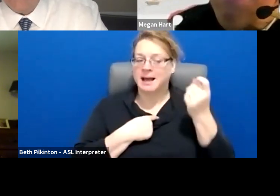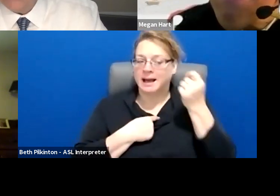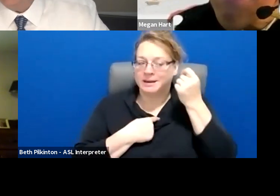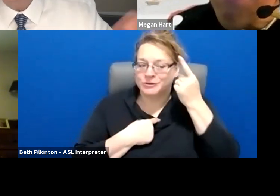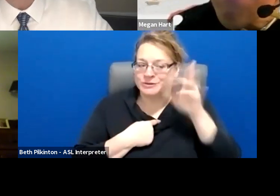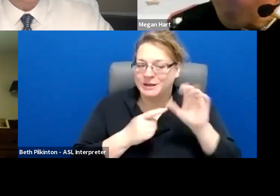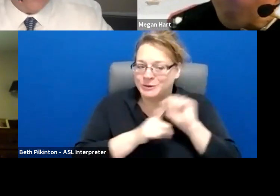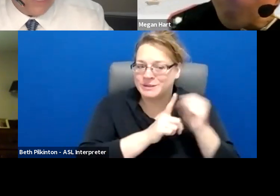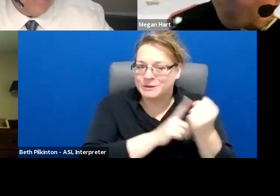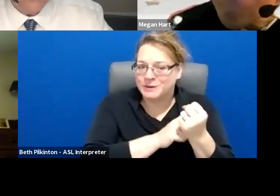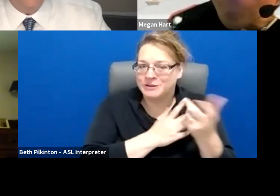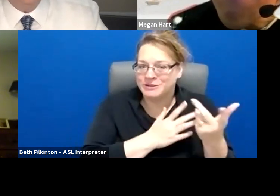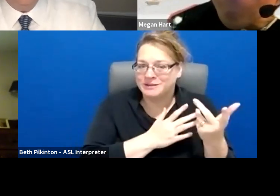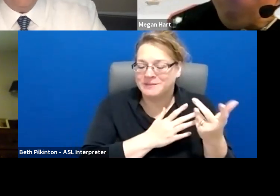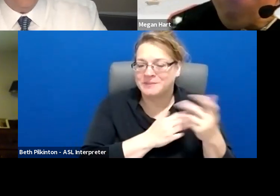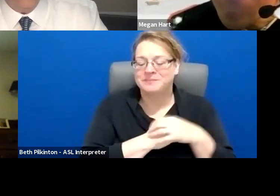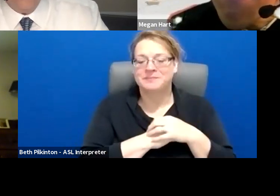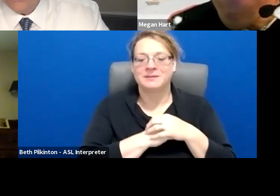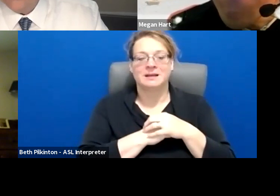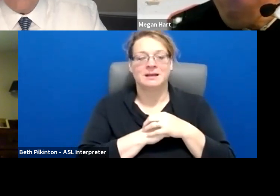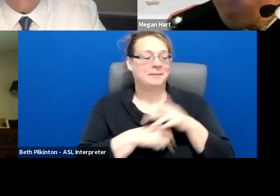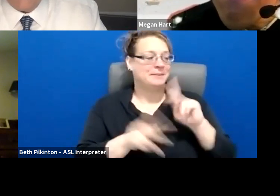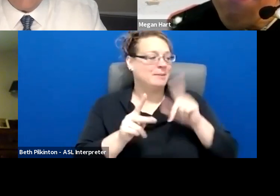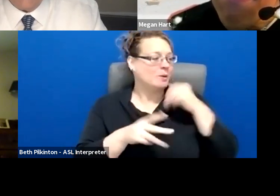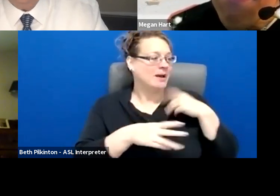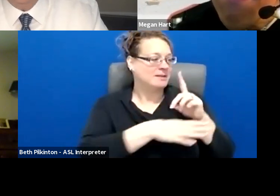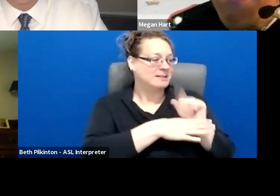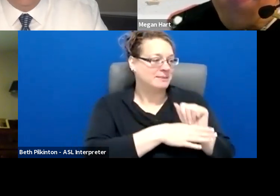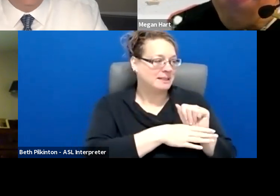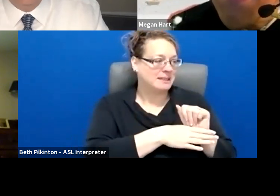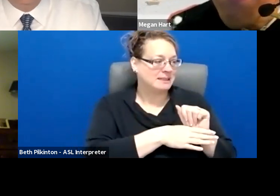When I look at United Healthcare specifically, they are doing inbound and outbound calls for members with Medicaid and Medicare